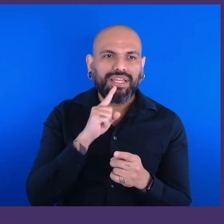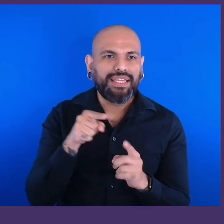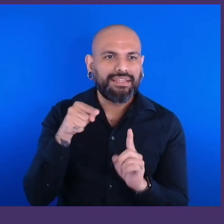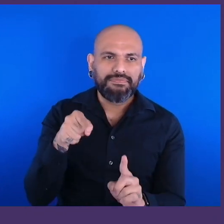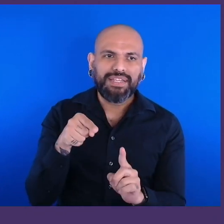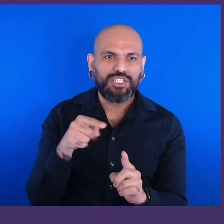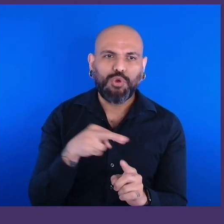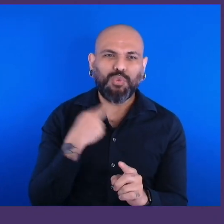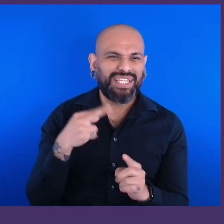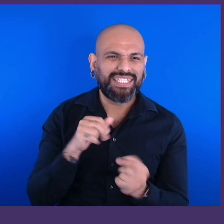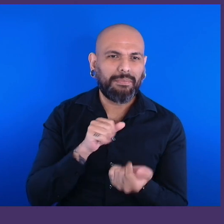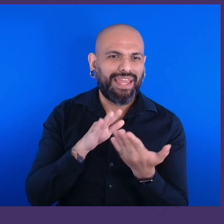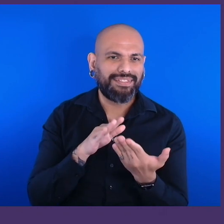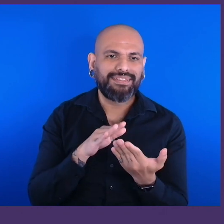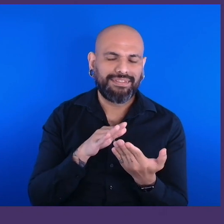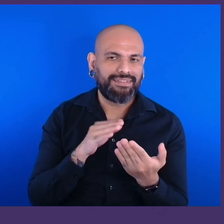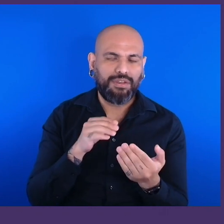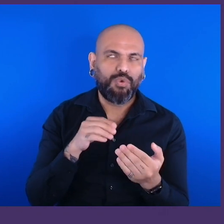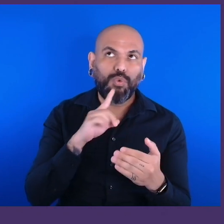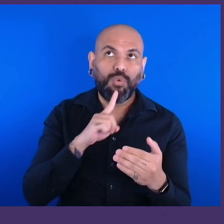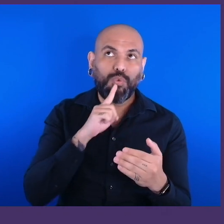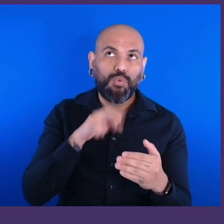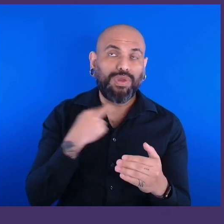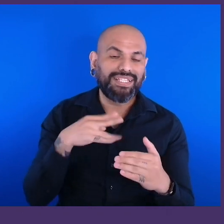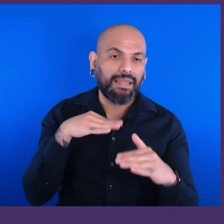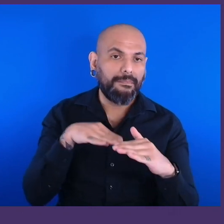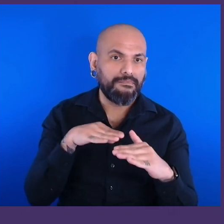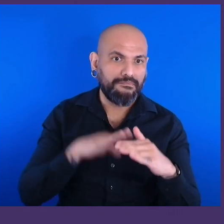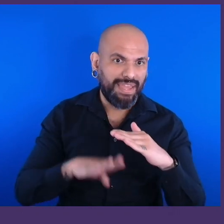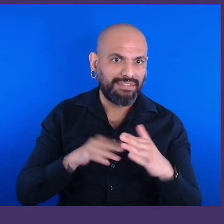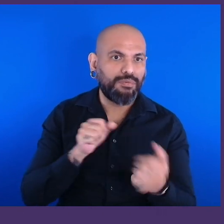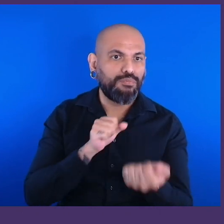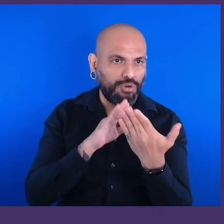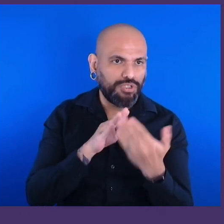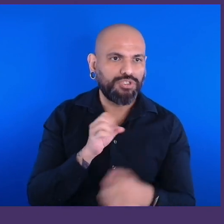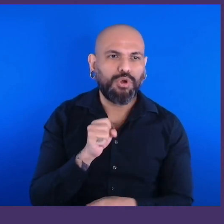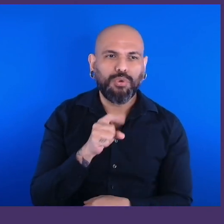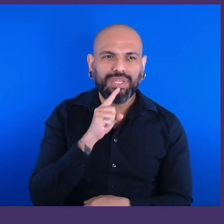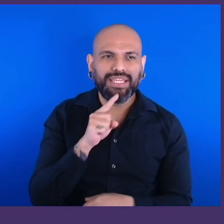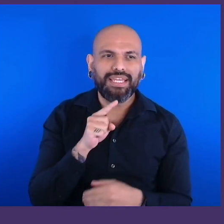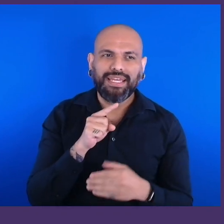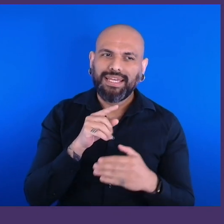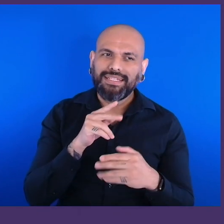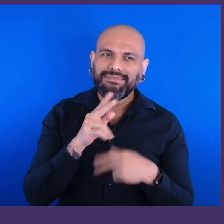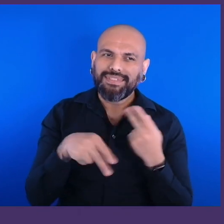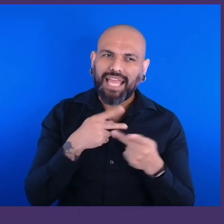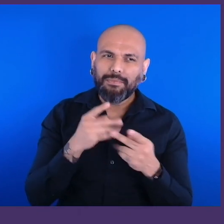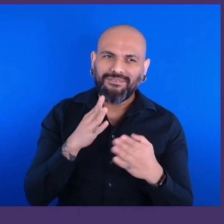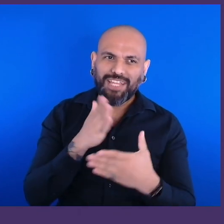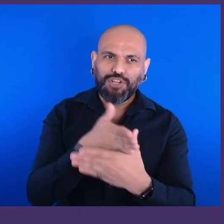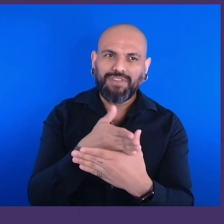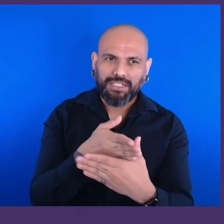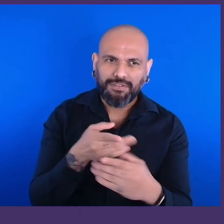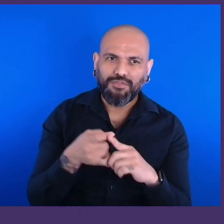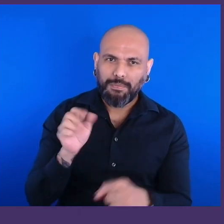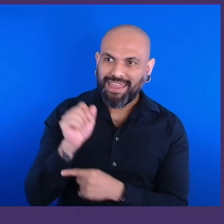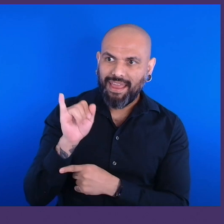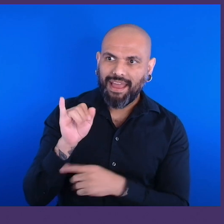in the different, let's say, AI developments depends on the risk that AI might pose.